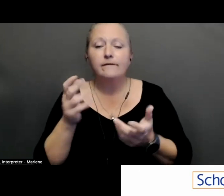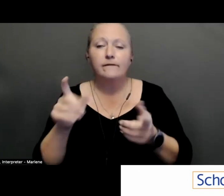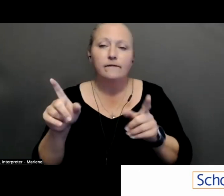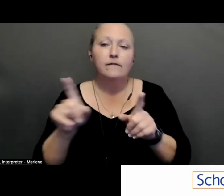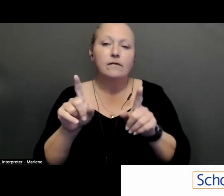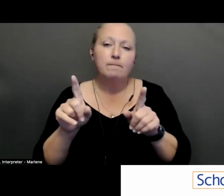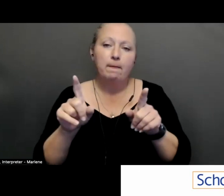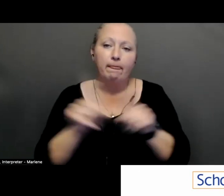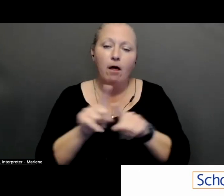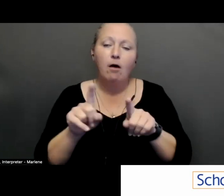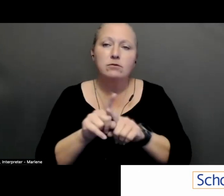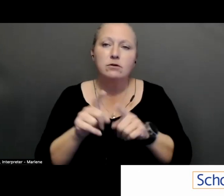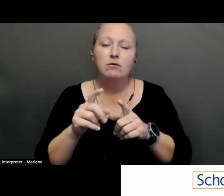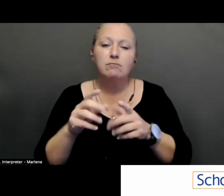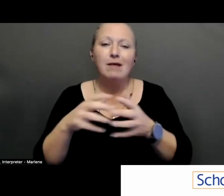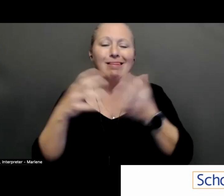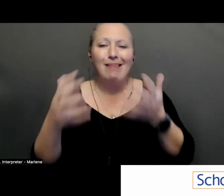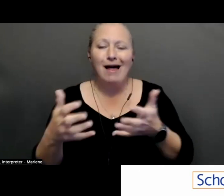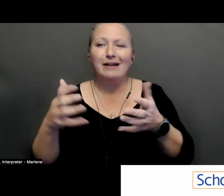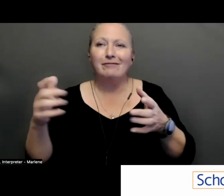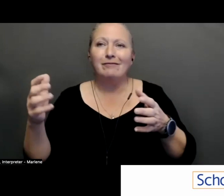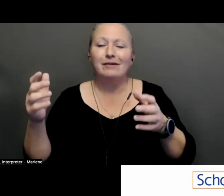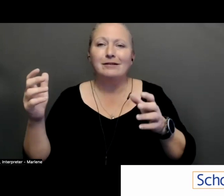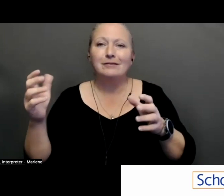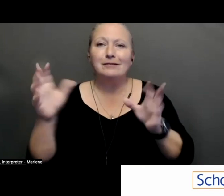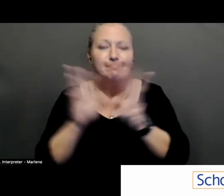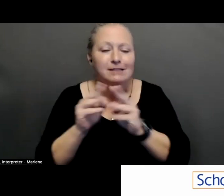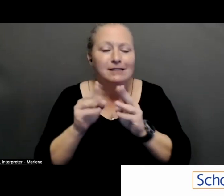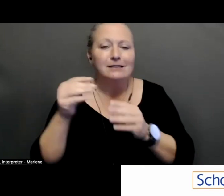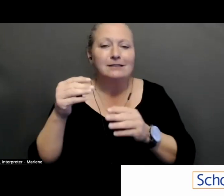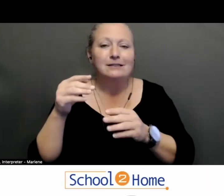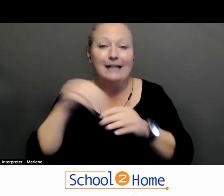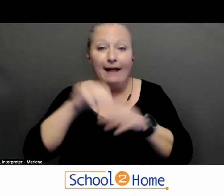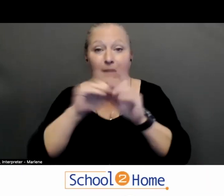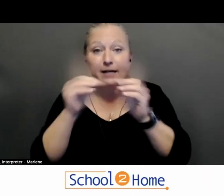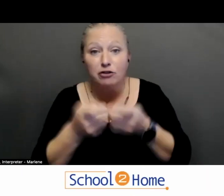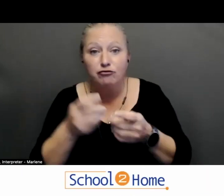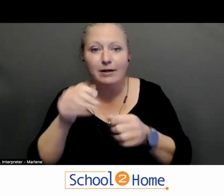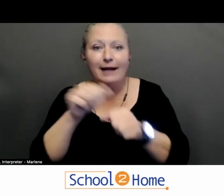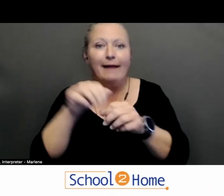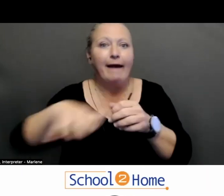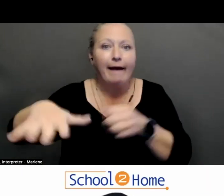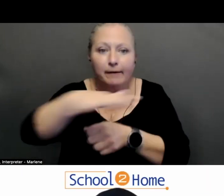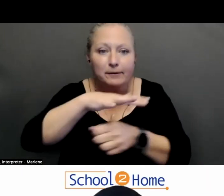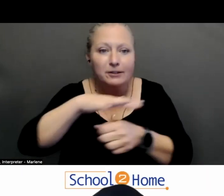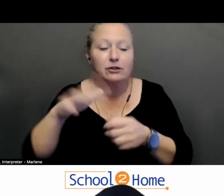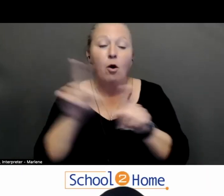convenings and bringing either within the district within the region. We also have a a statewide work